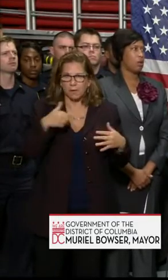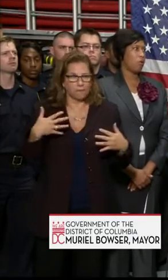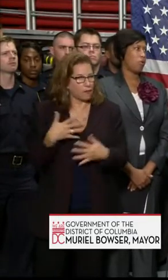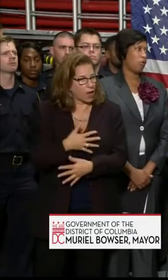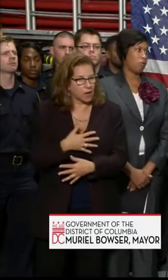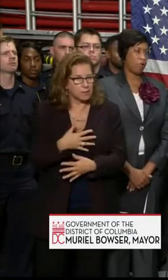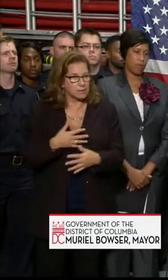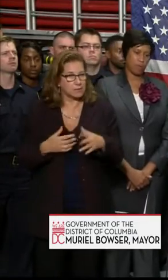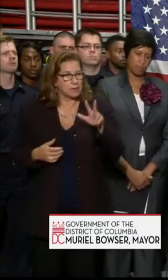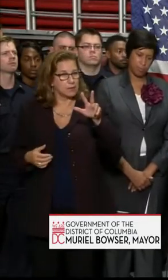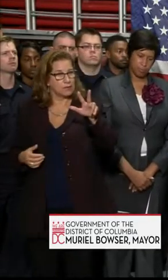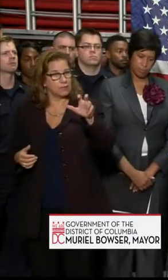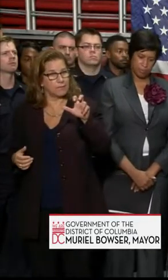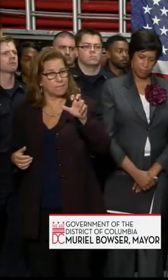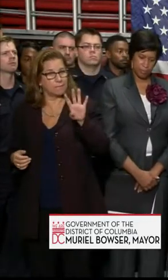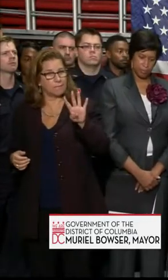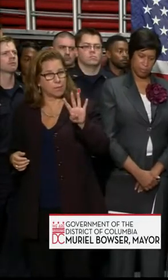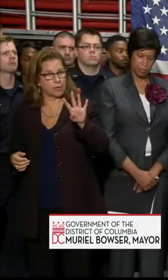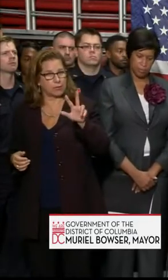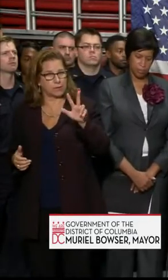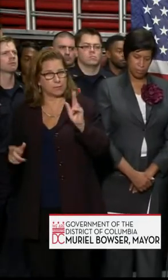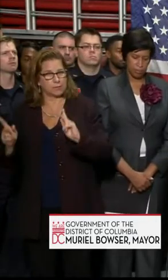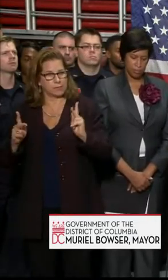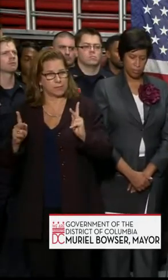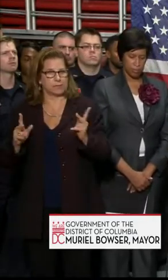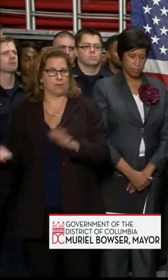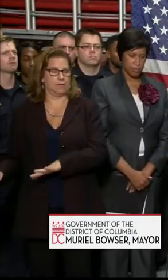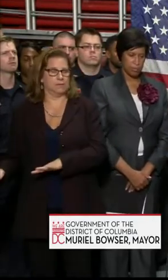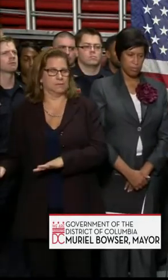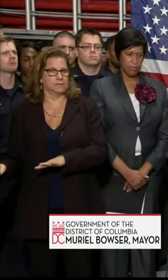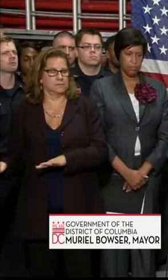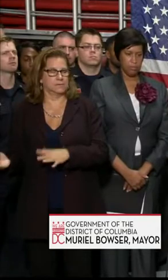LOST THEIR LIVES THAT DAY. THEY PAID THE ULTIMATE SACRIFICE